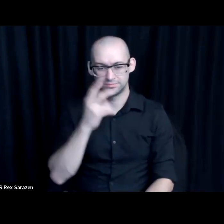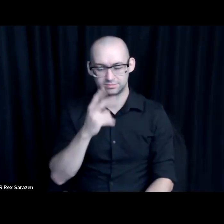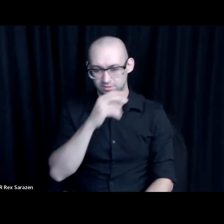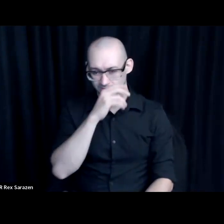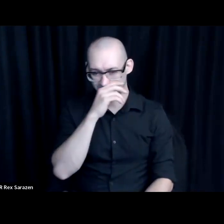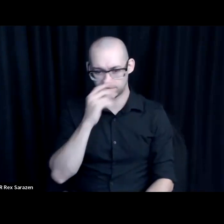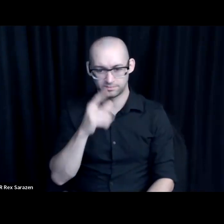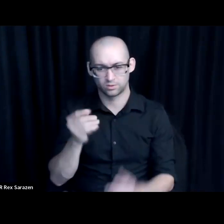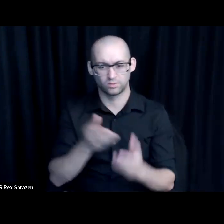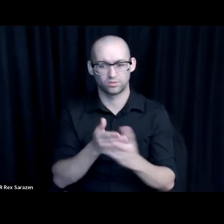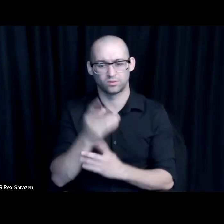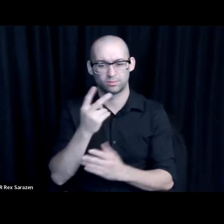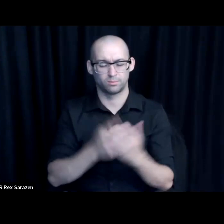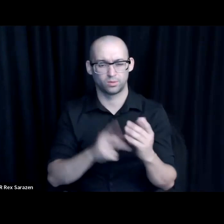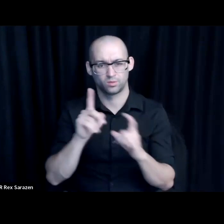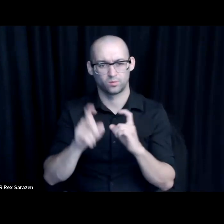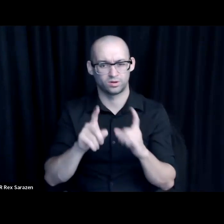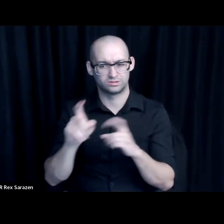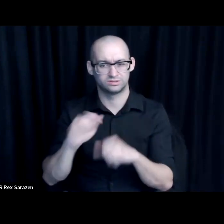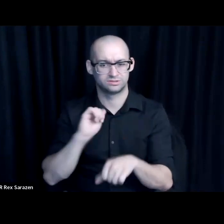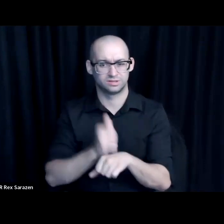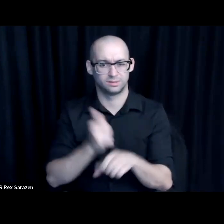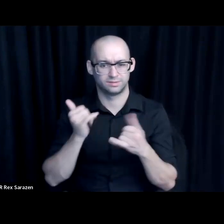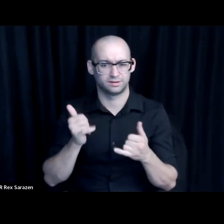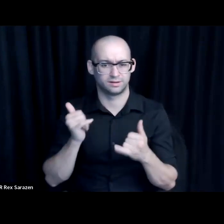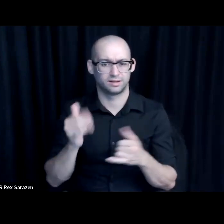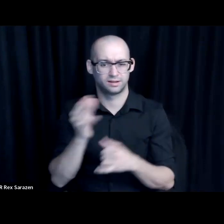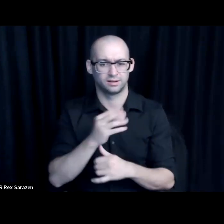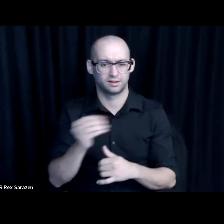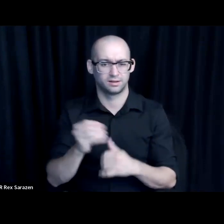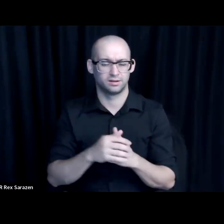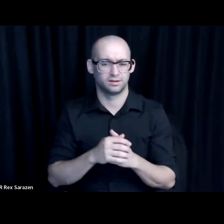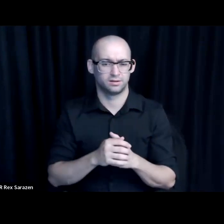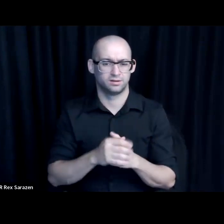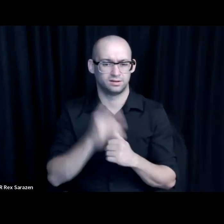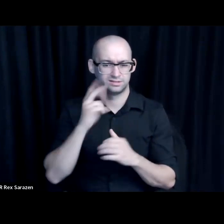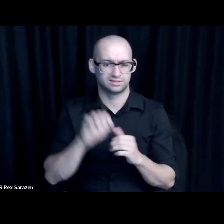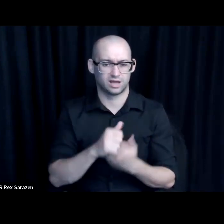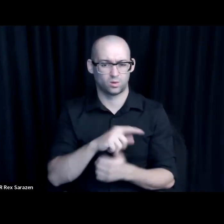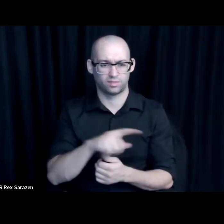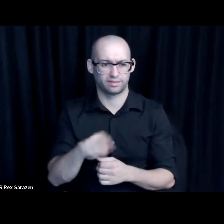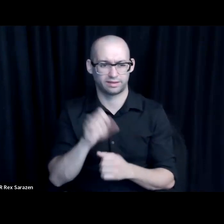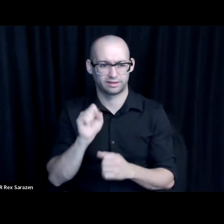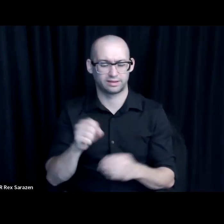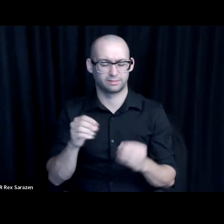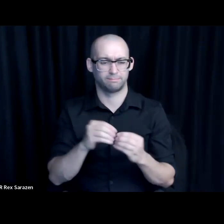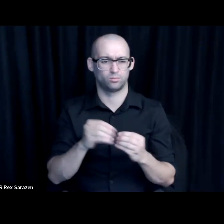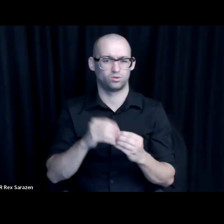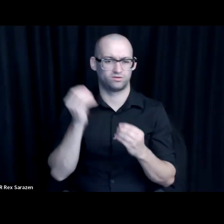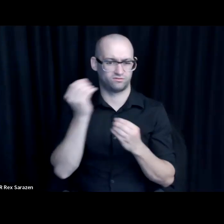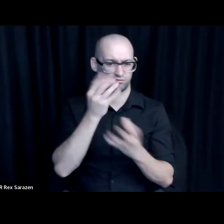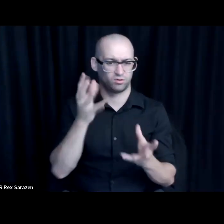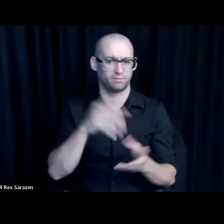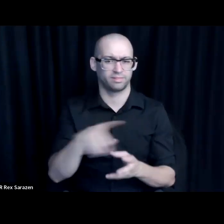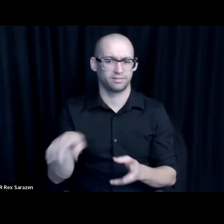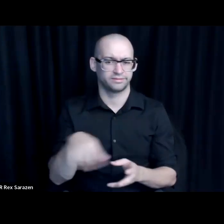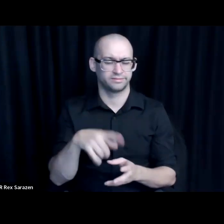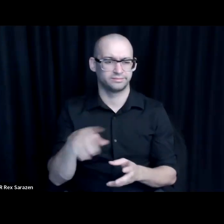both questions you posed today and see how that can further inform you know next steps.